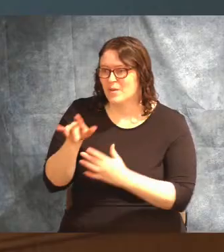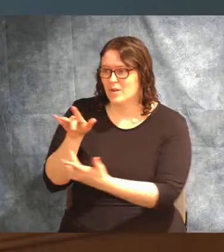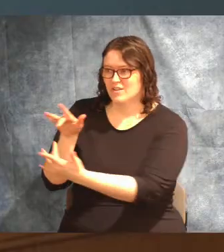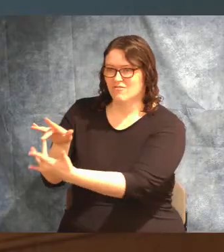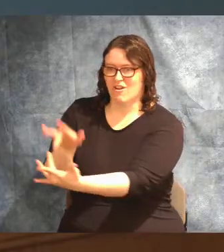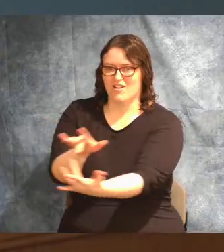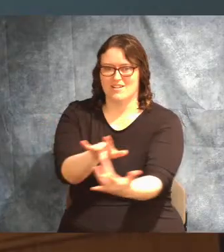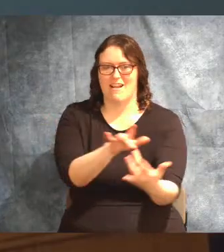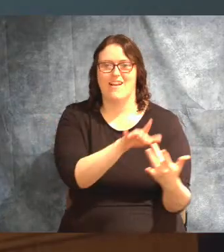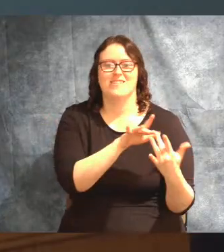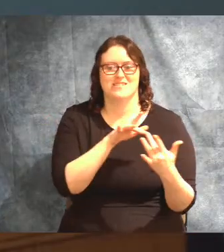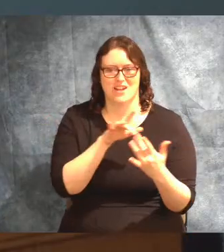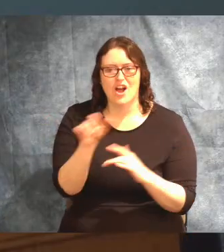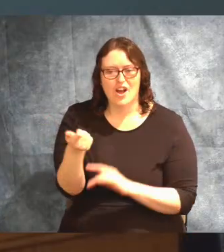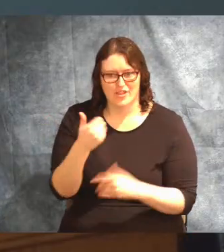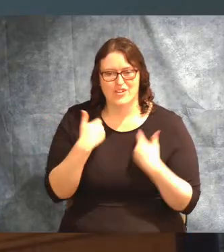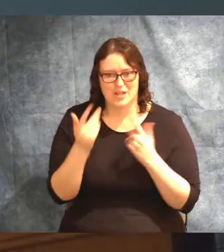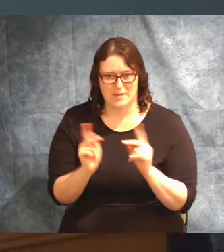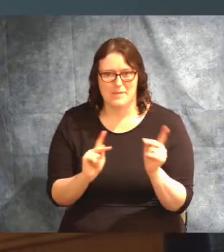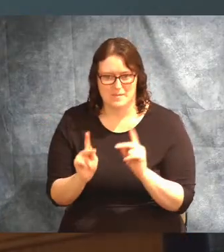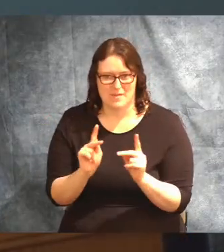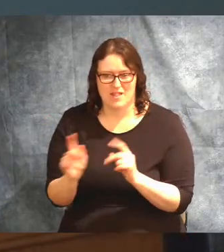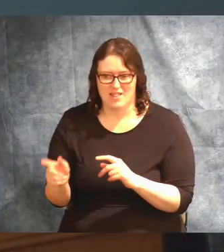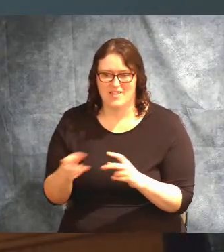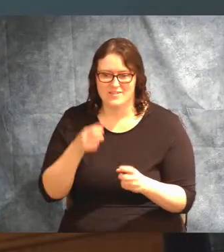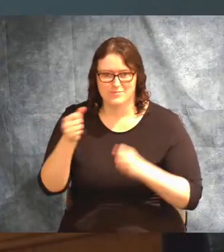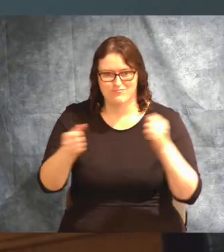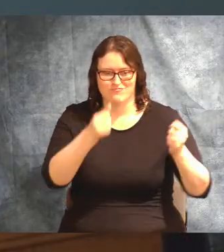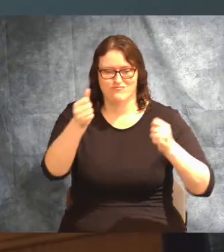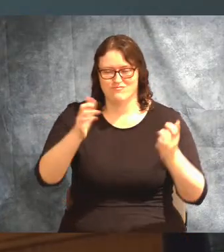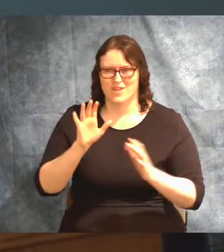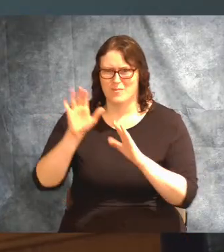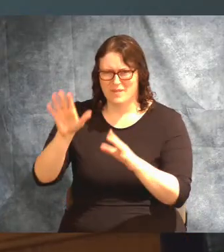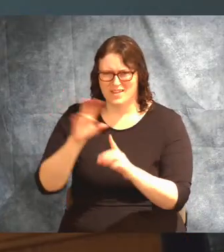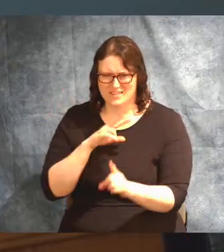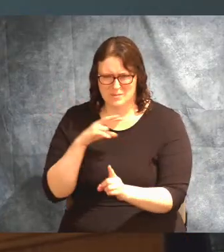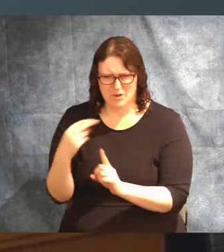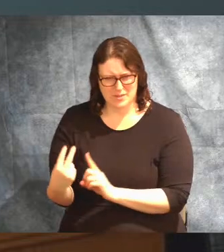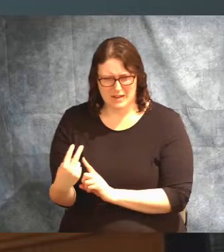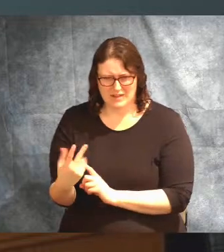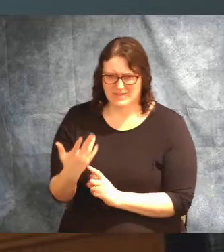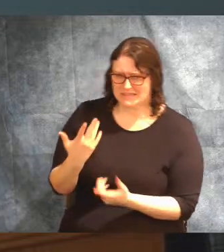own vacancies in those boards because they have a great perspective on things that we may not have.